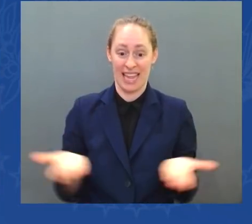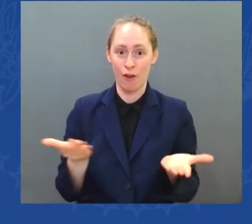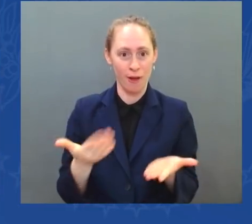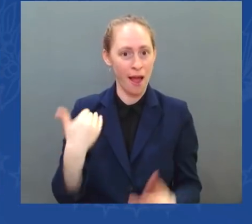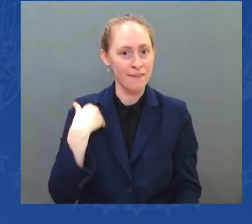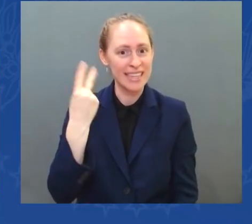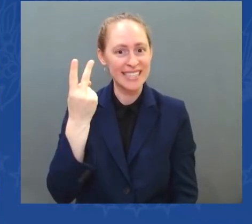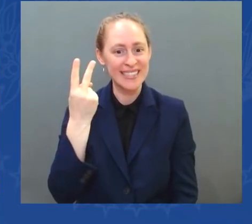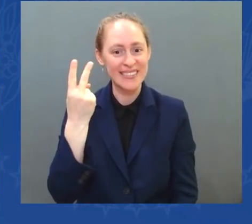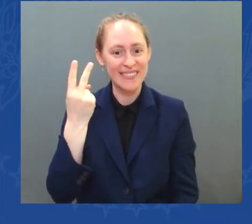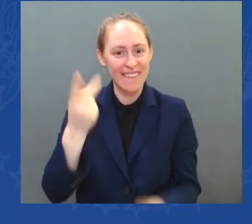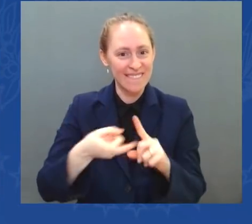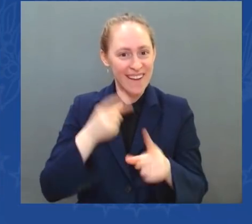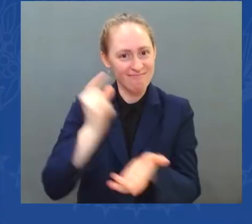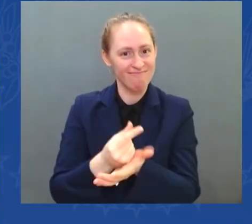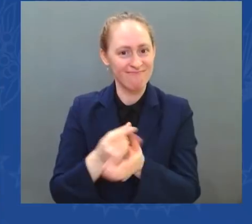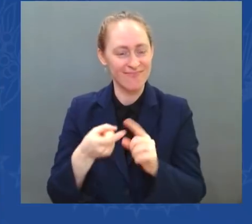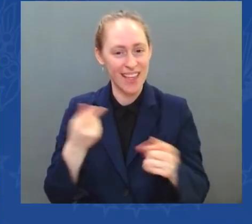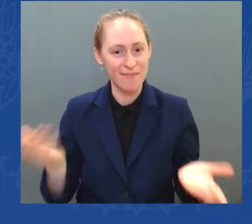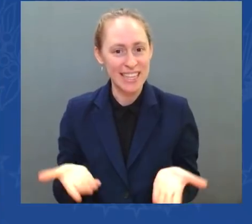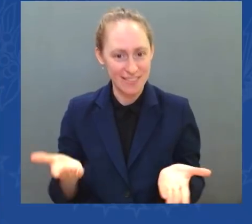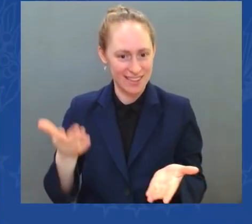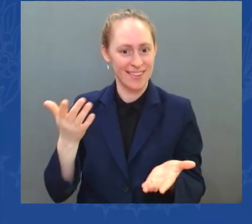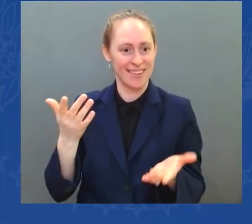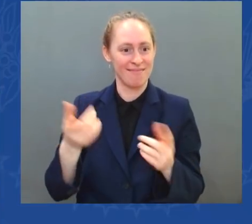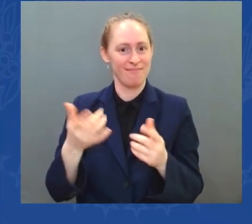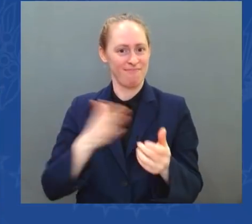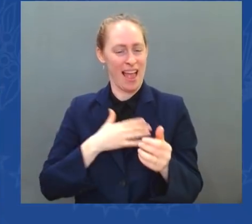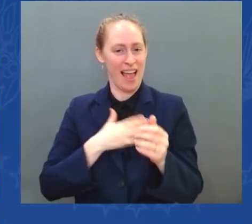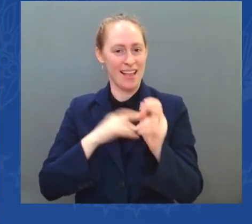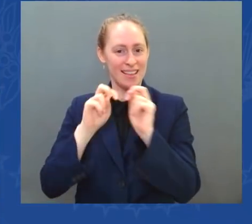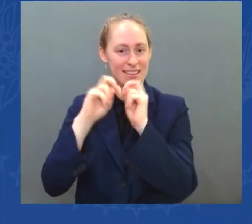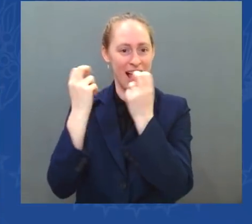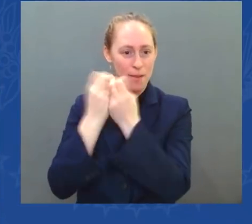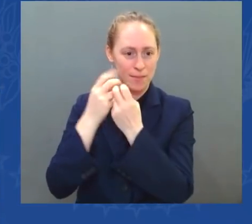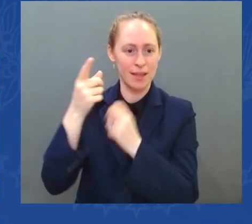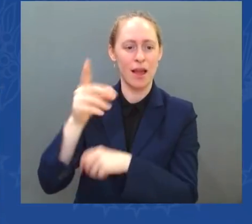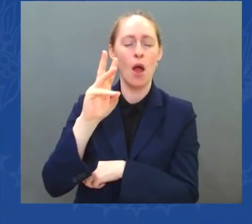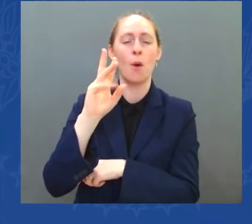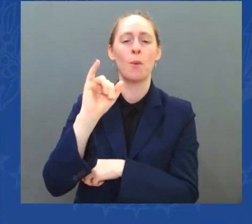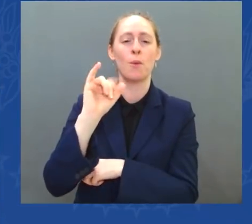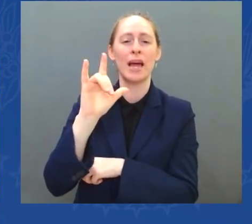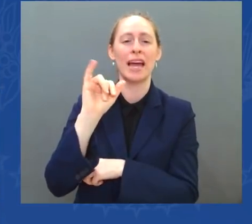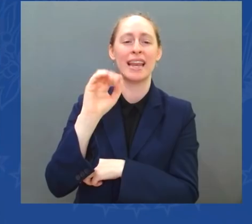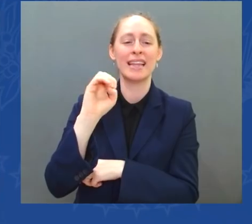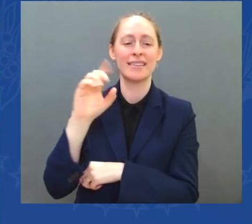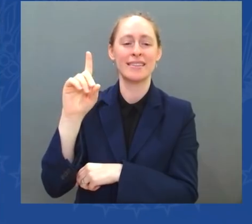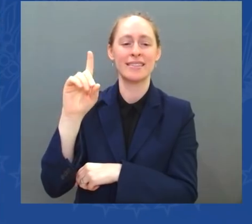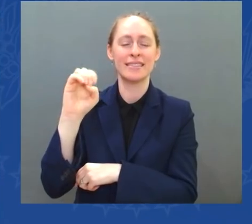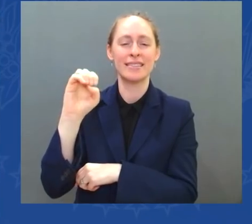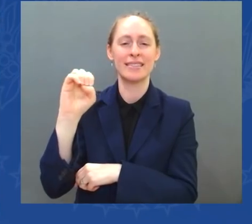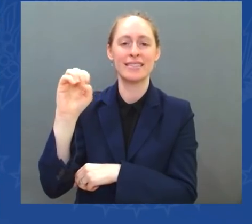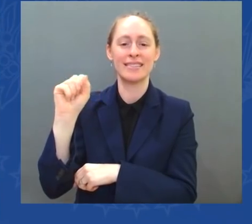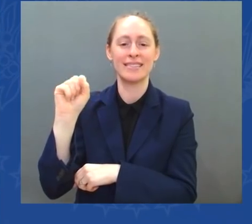Are they here? Are you here? Stand up. I stand up, Willie, stand up, Janeen. Thank you.